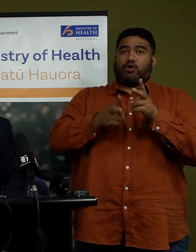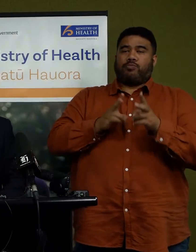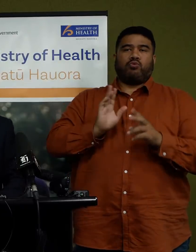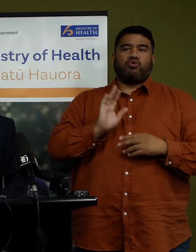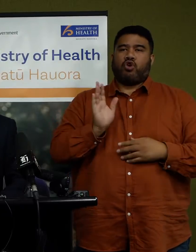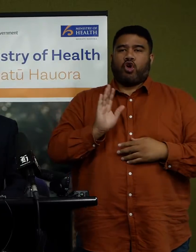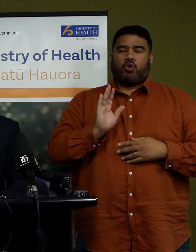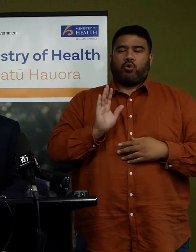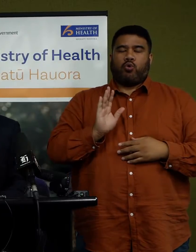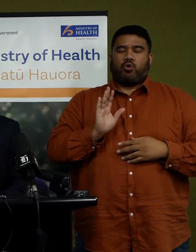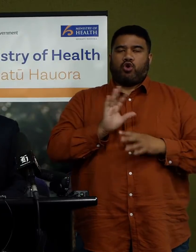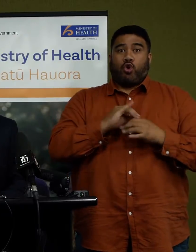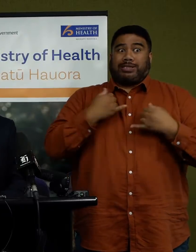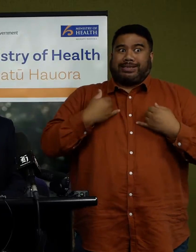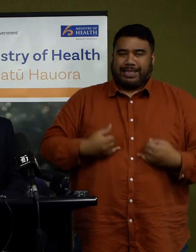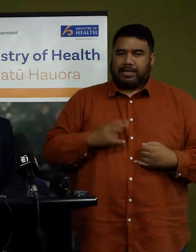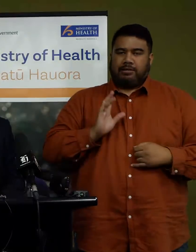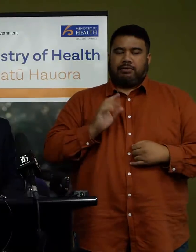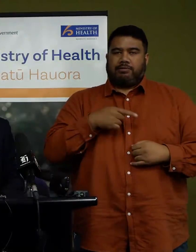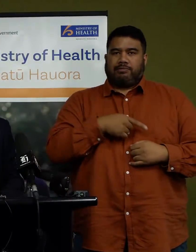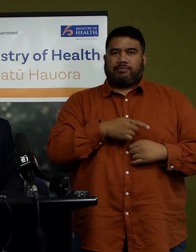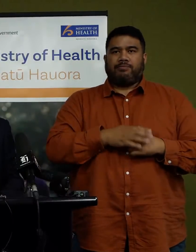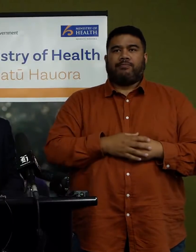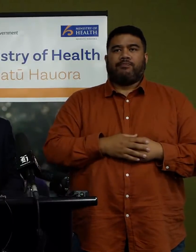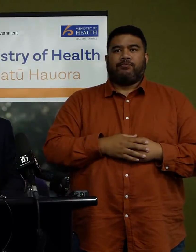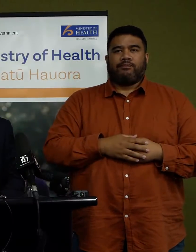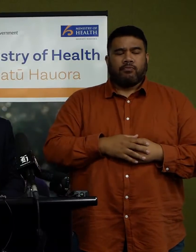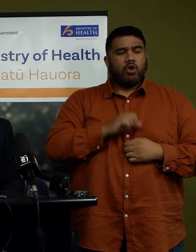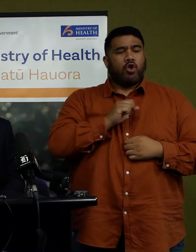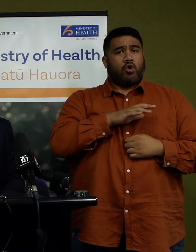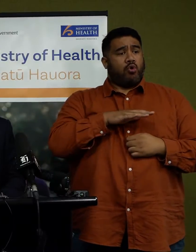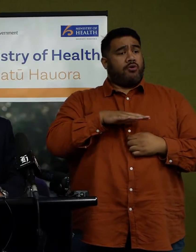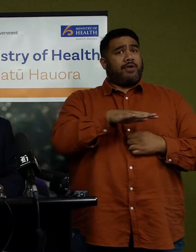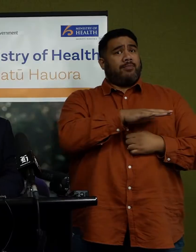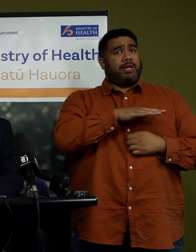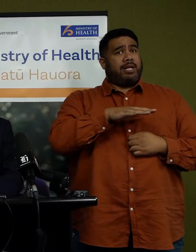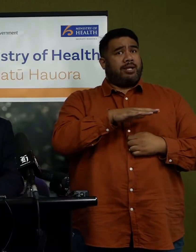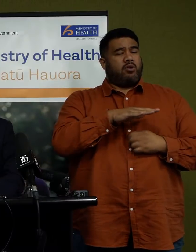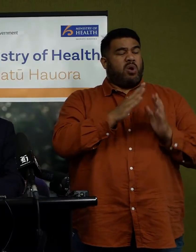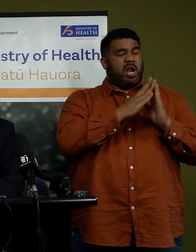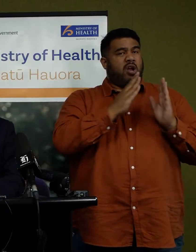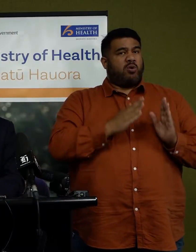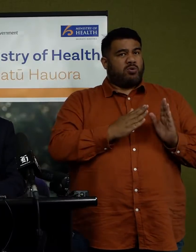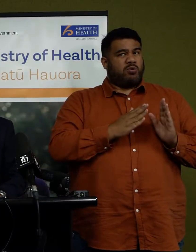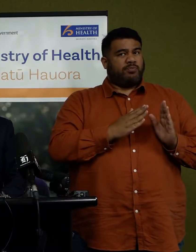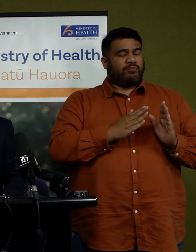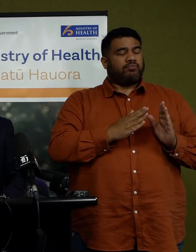The woman's immediate household contacts are with her in self-isolation as a precautionary measure.